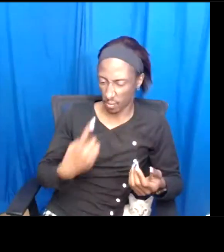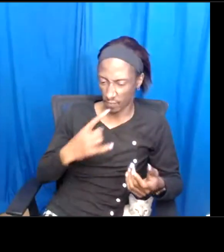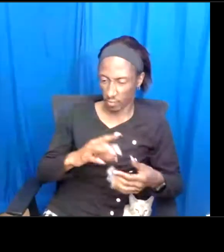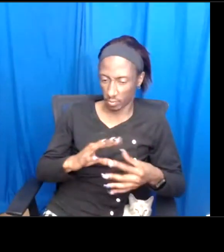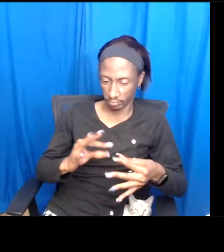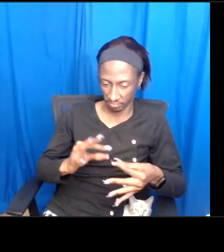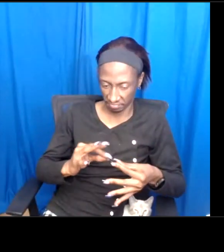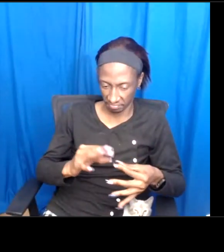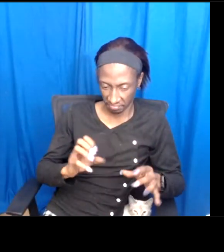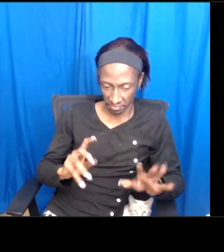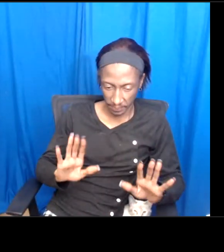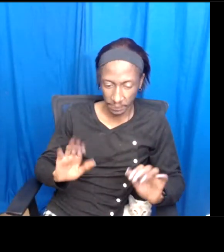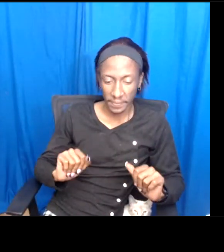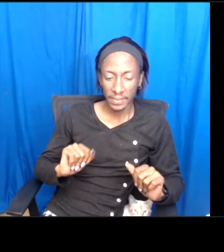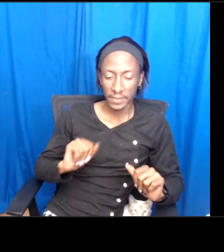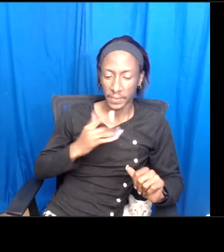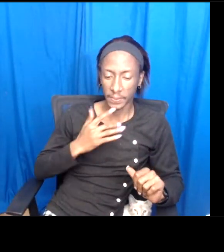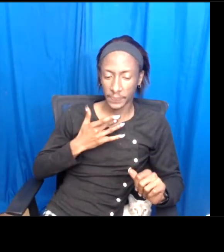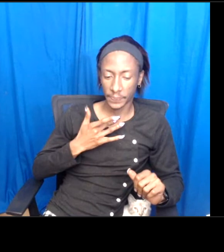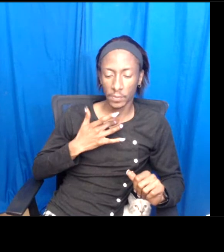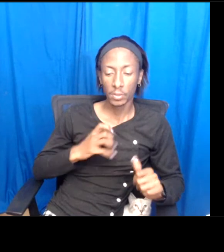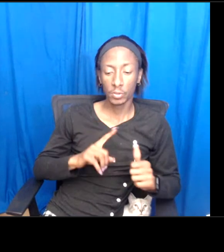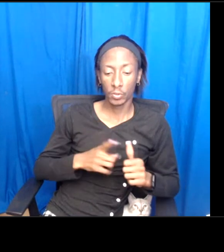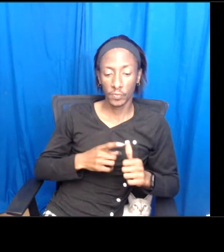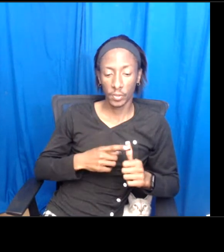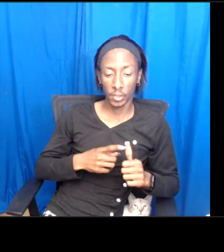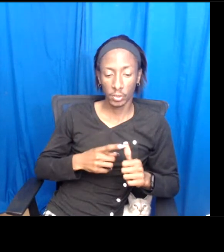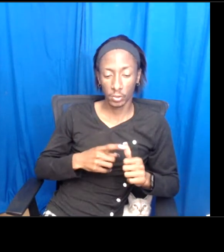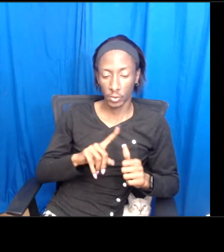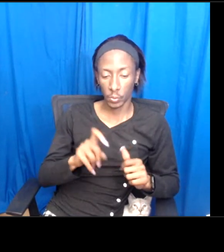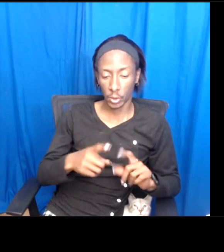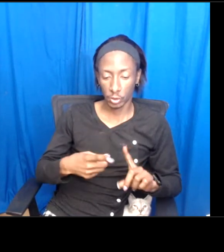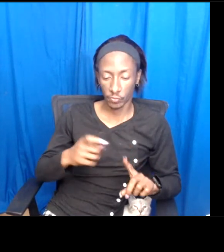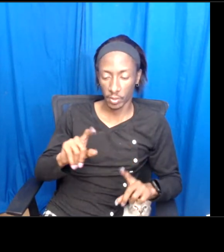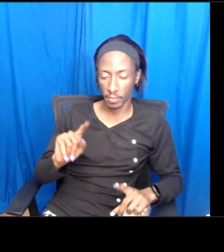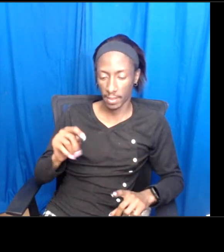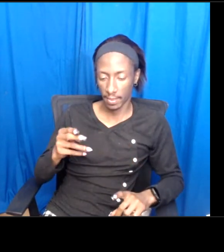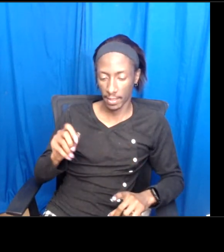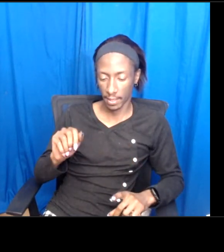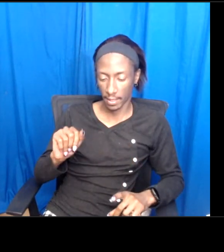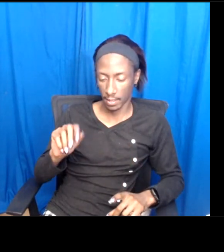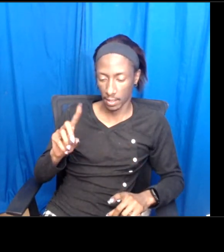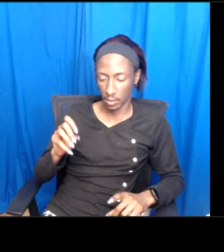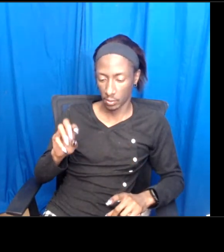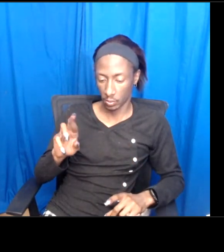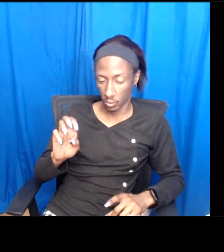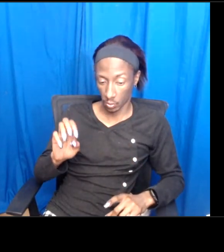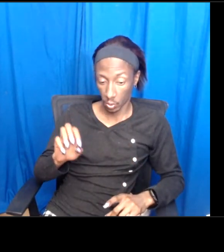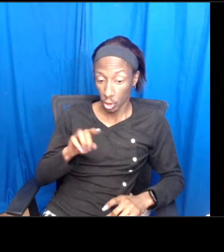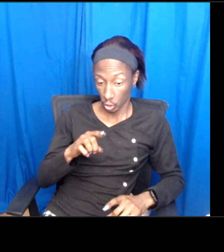So the first question that I have for you comes from Theodore just to answer. You fly the drones yourself, right?